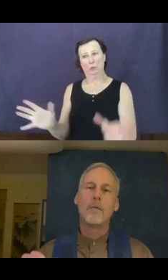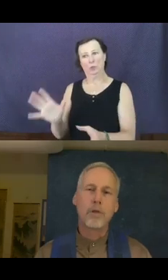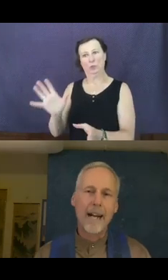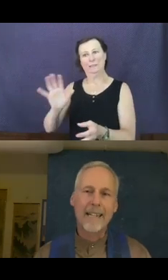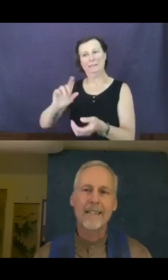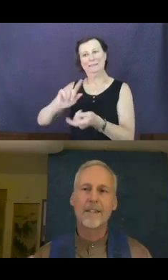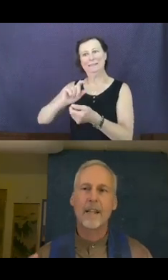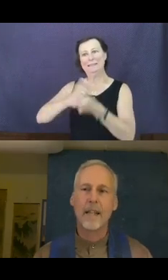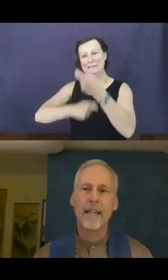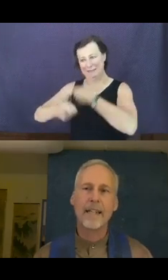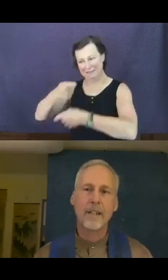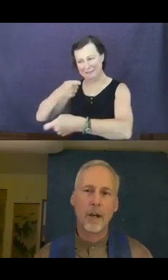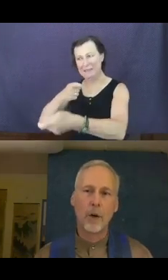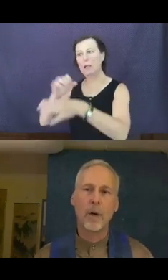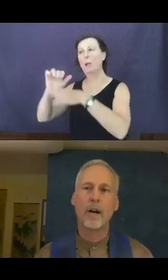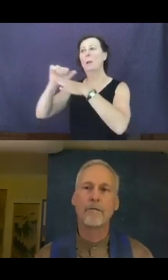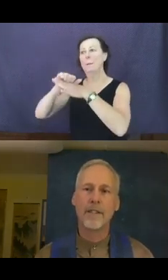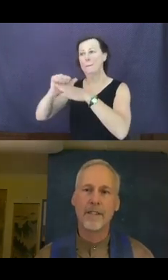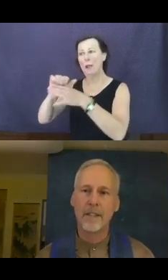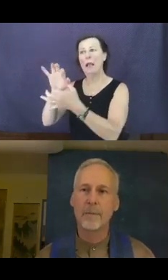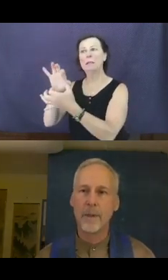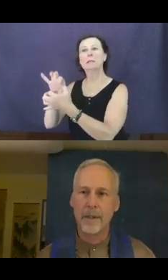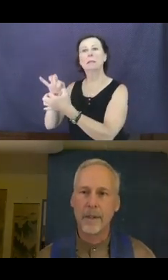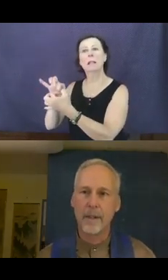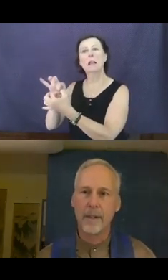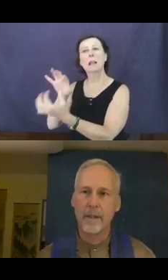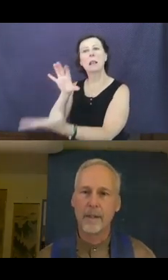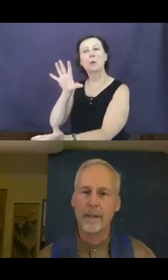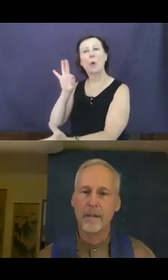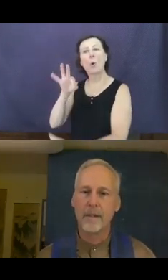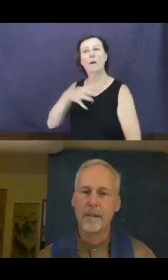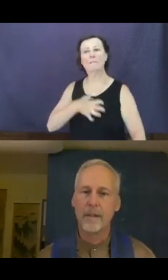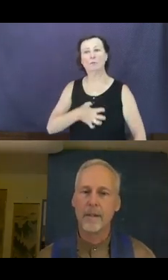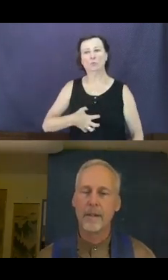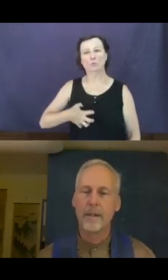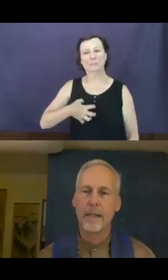"practice letting go of resentment."